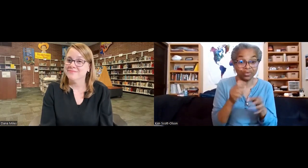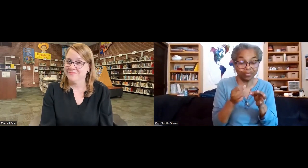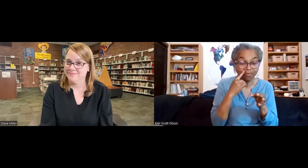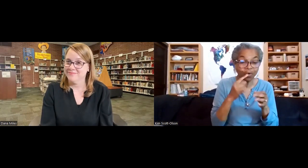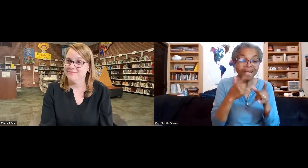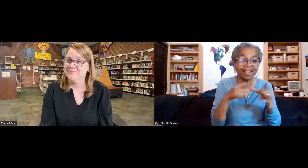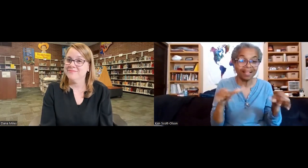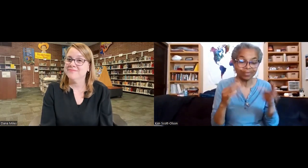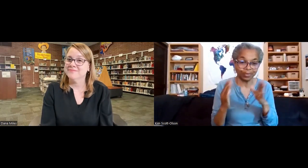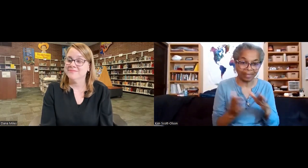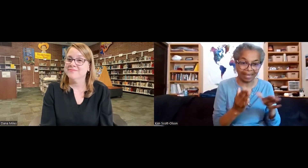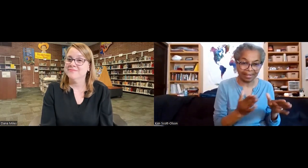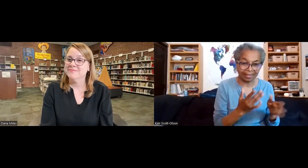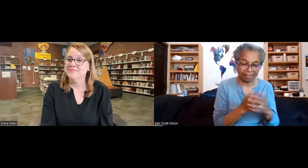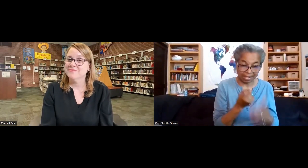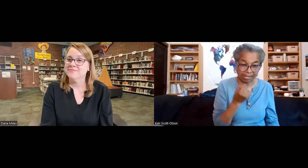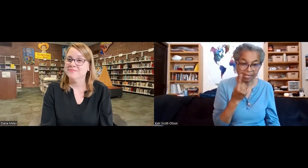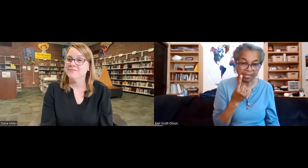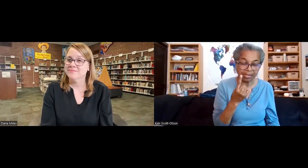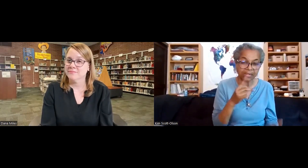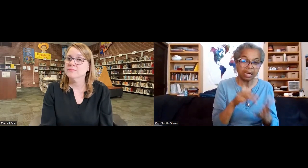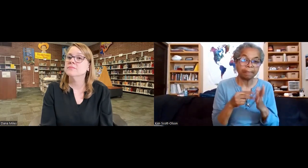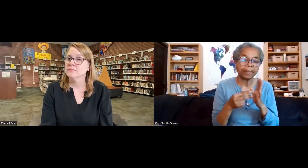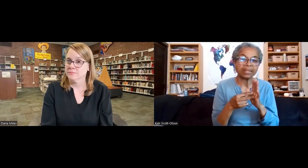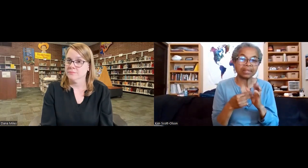I like to use them for language planning.